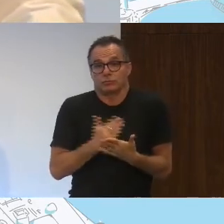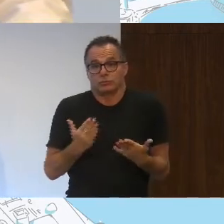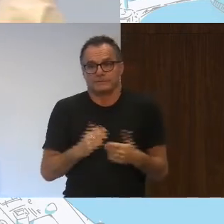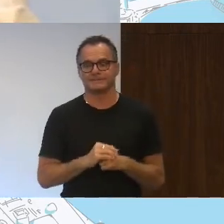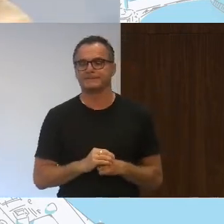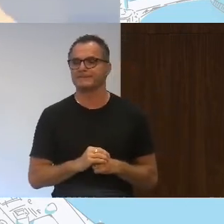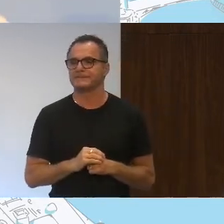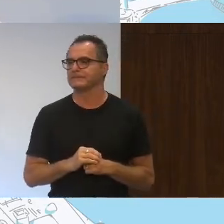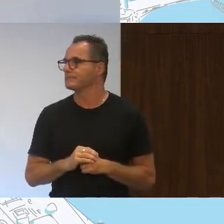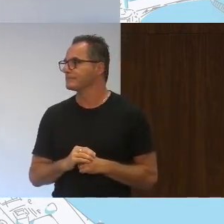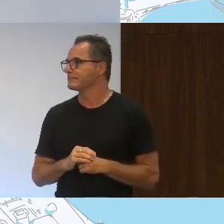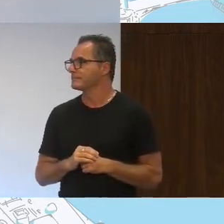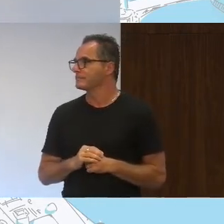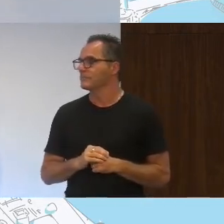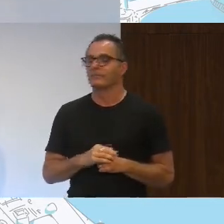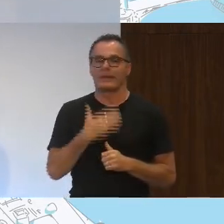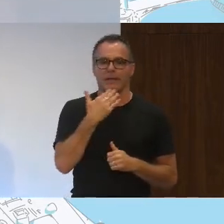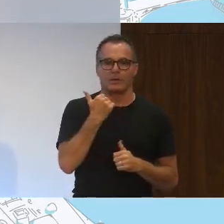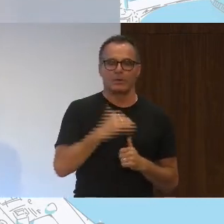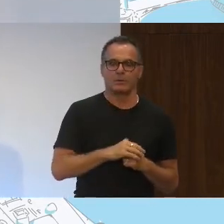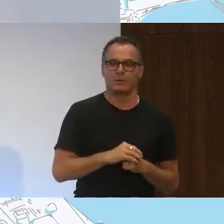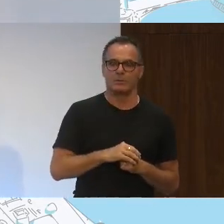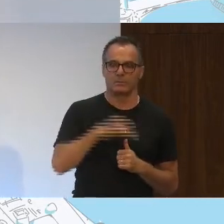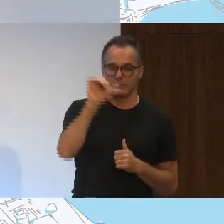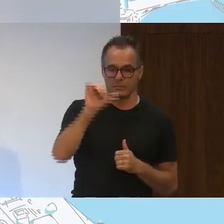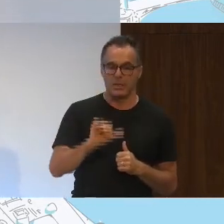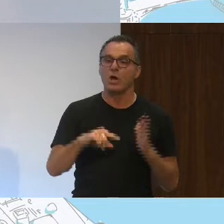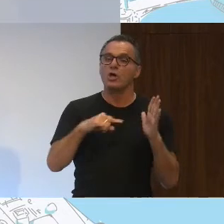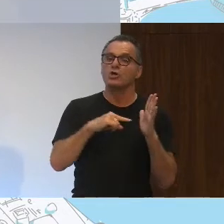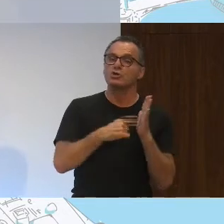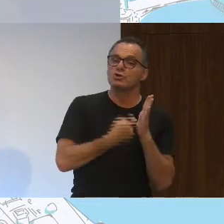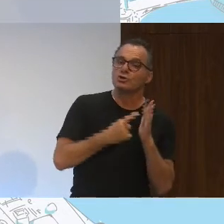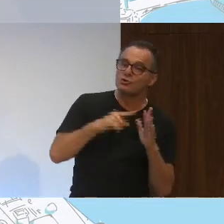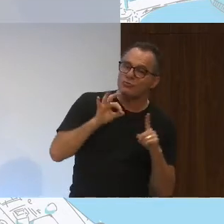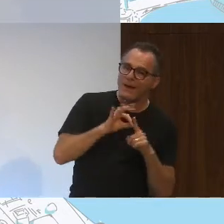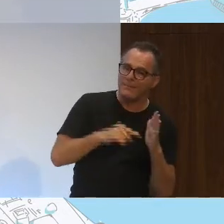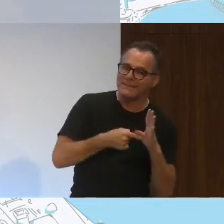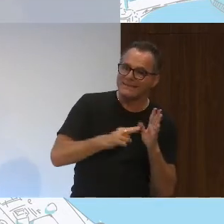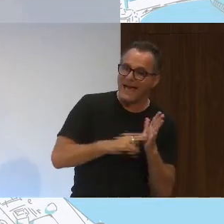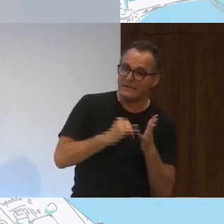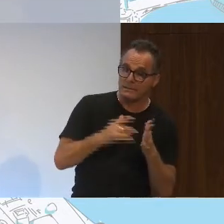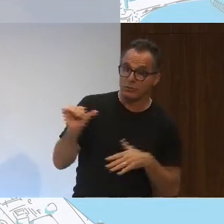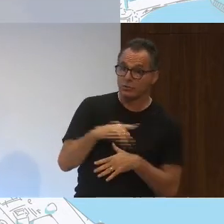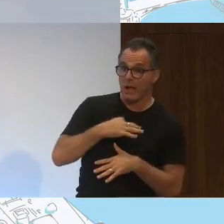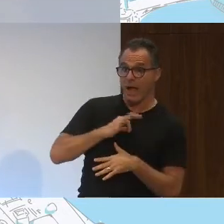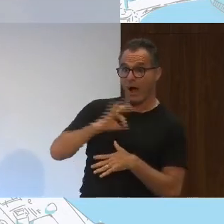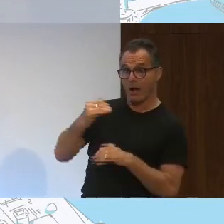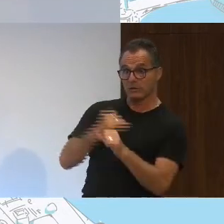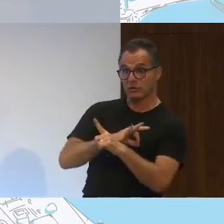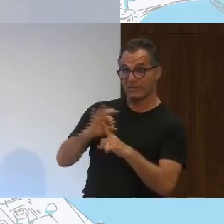Okay. Thank you. With triptans, should I ask my GP to prescribe or ask for a referral to a headache clinic?